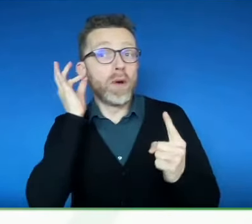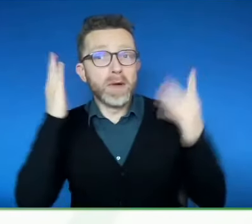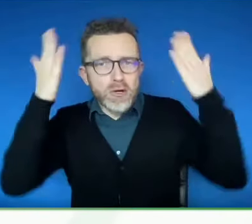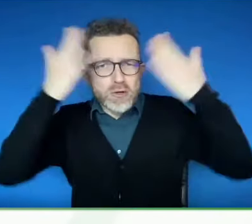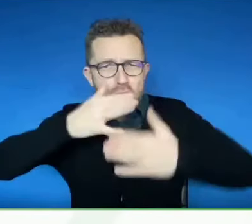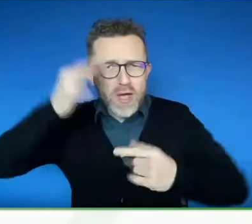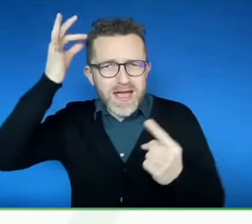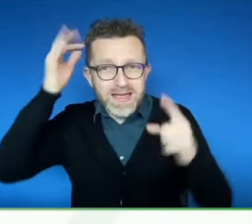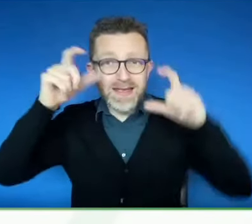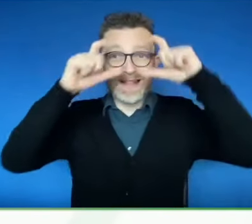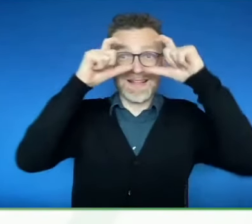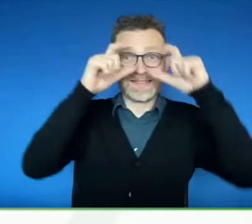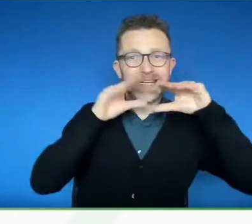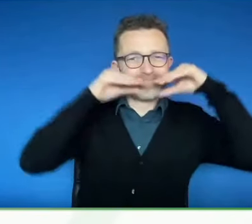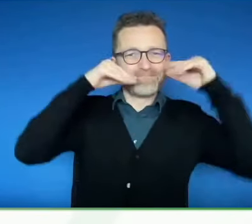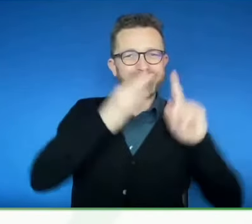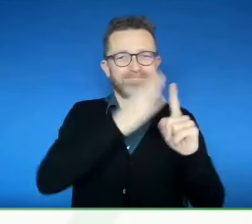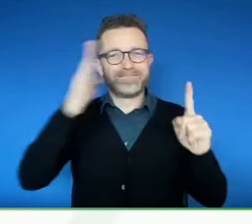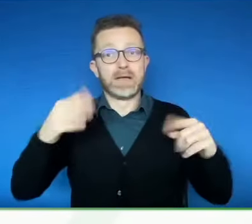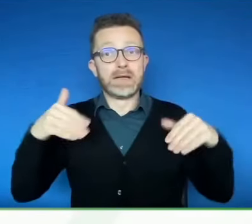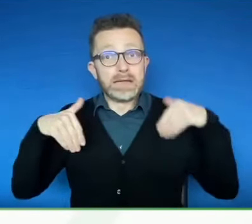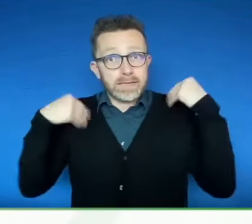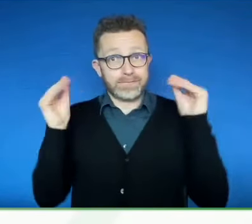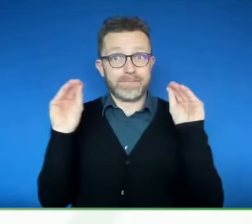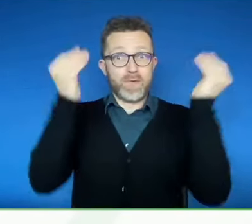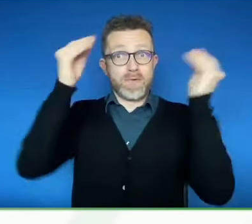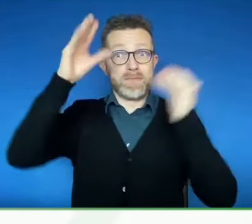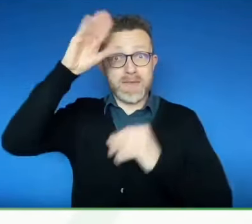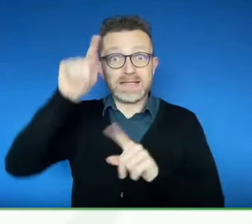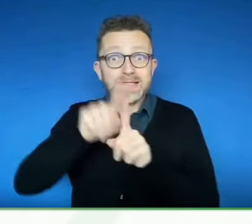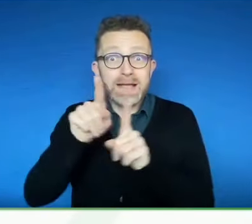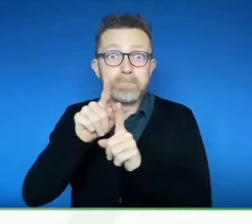delivered 12 groups of our workshops to 137 graduates.